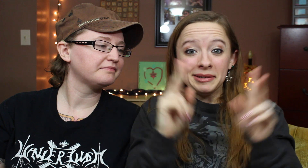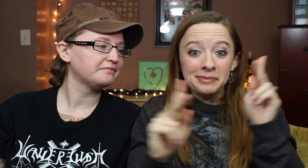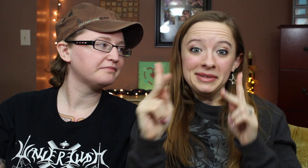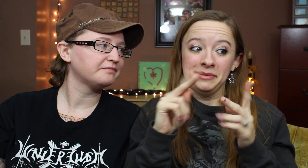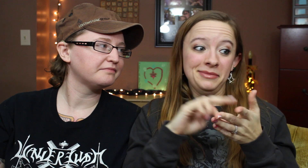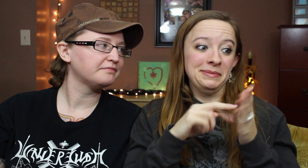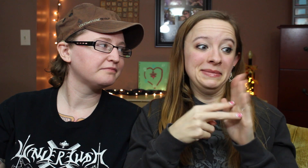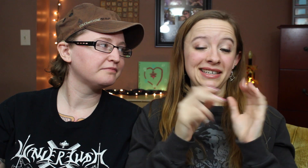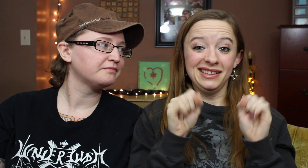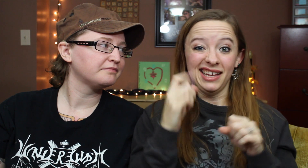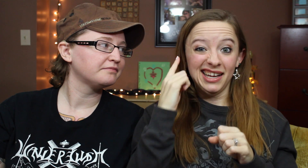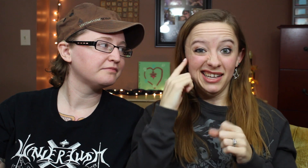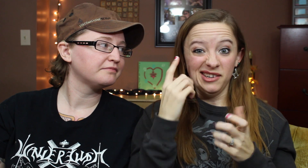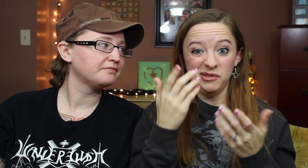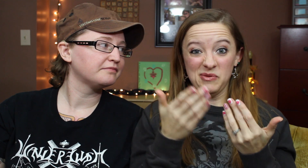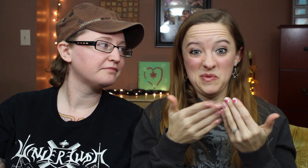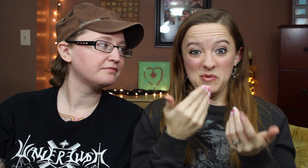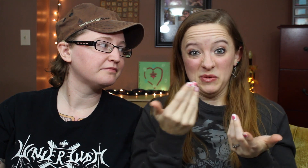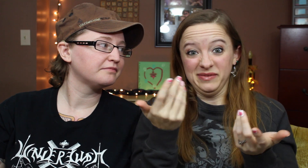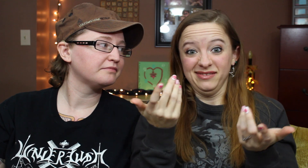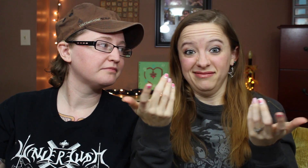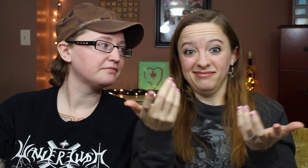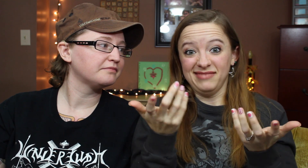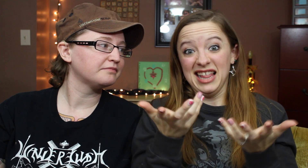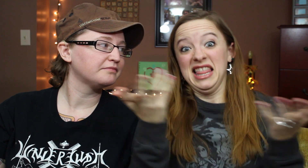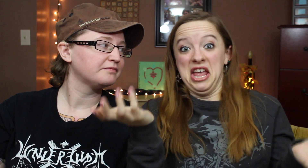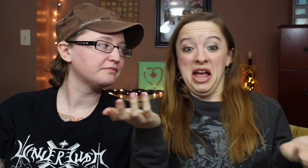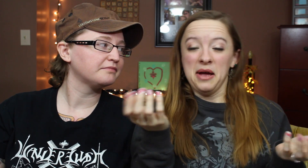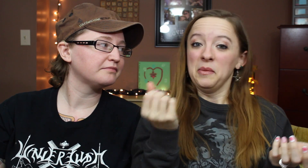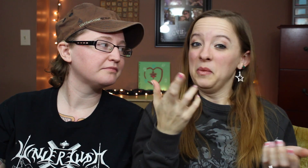That can technically include hard of hearing people, meaning you could hear